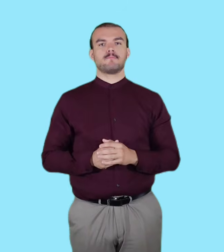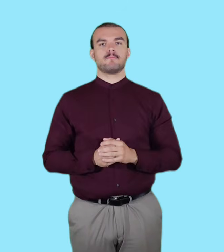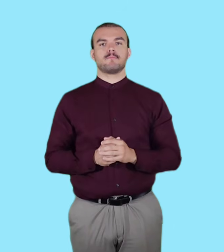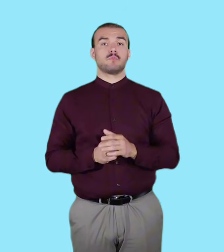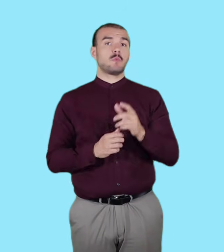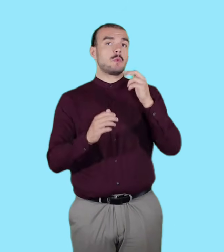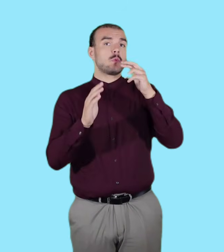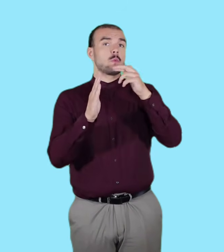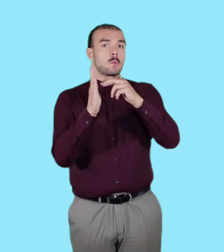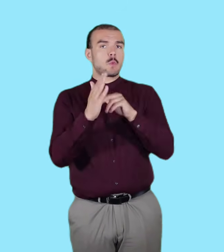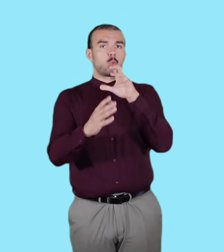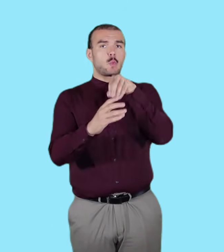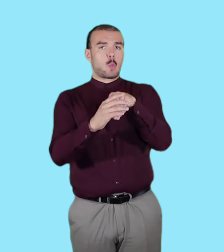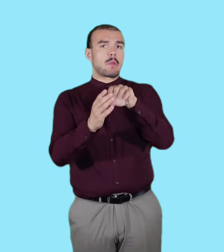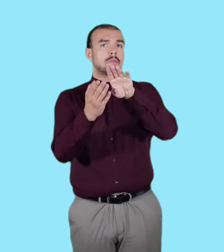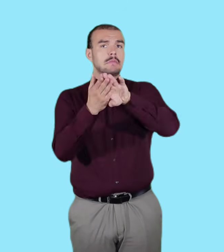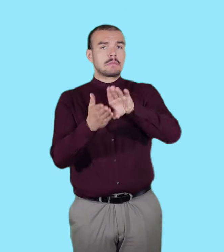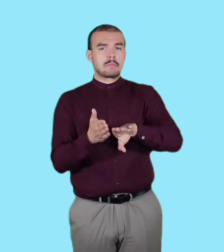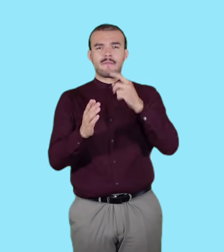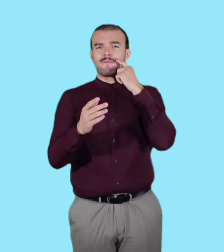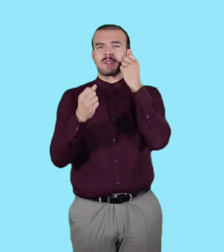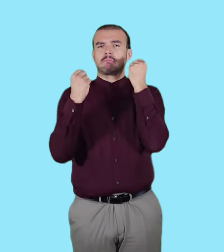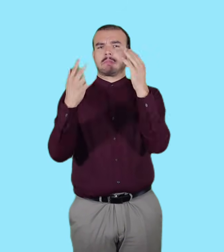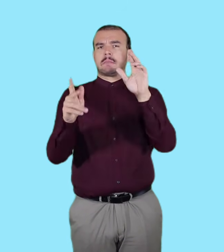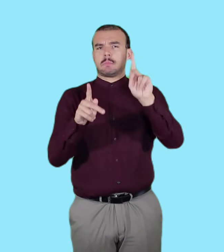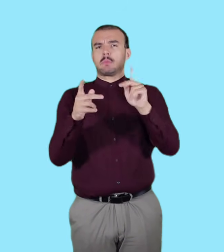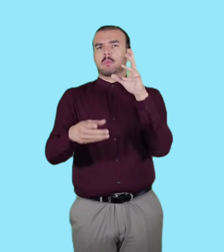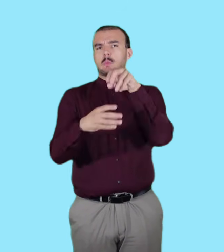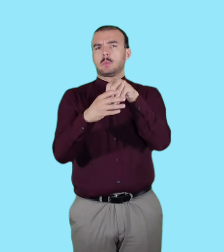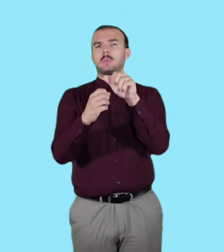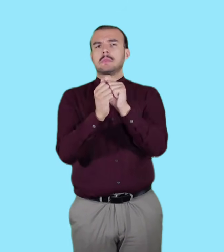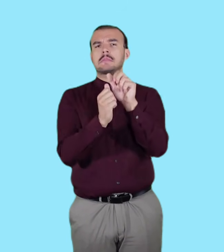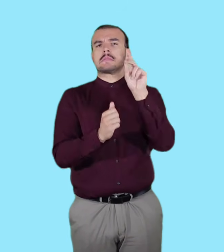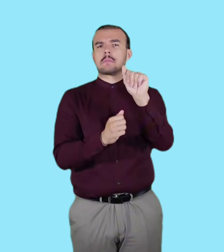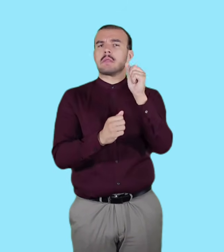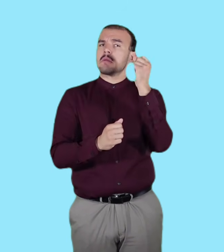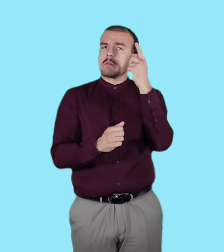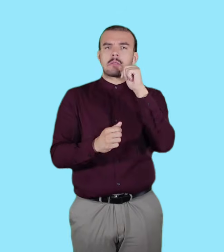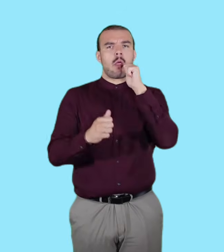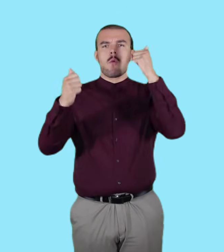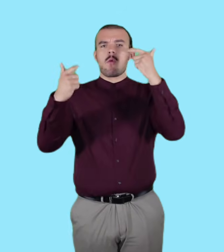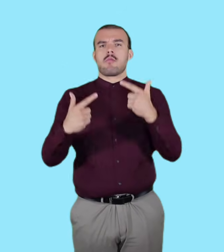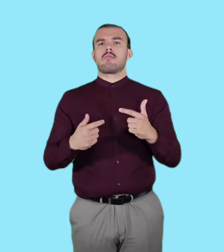The rule includes exemptions for many people with disabilities, but not all.